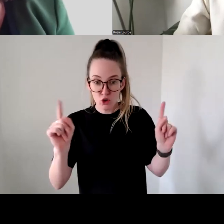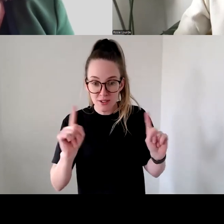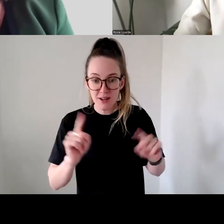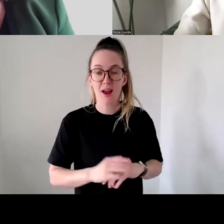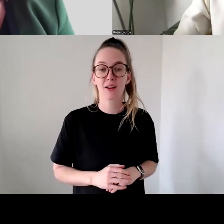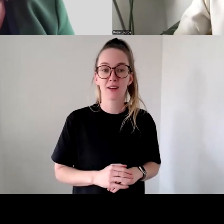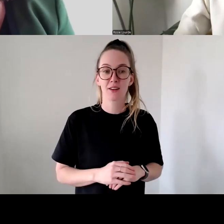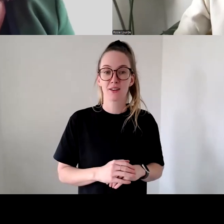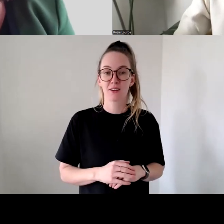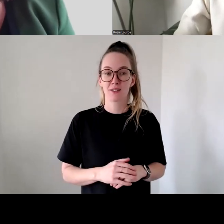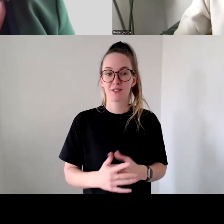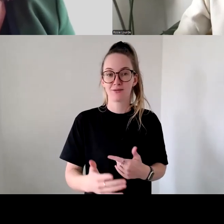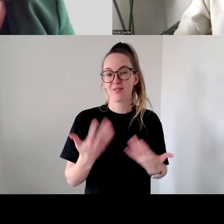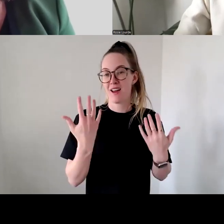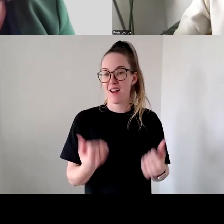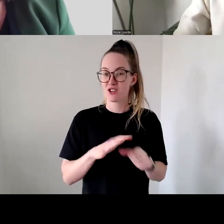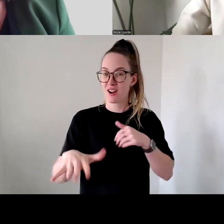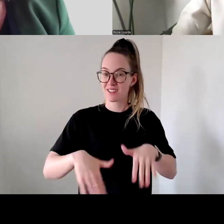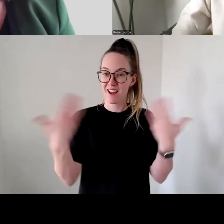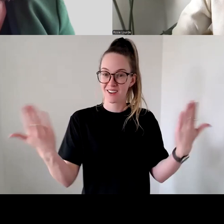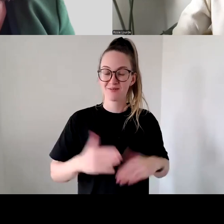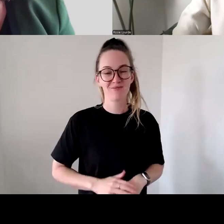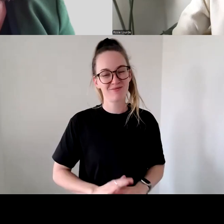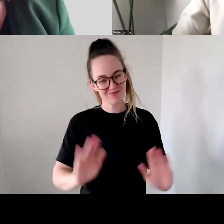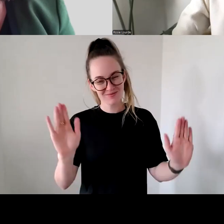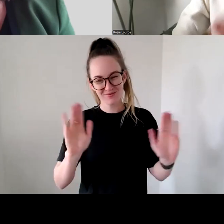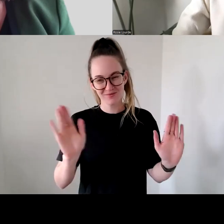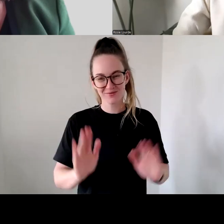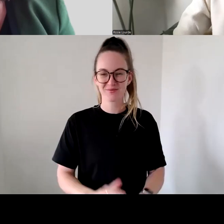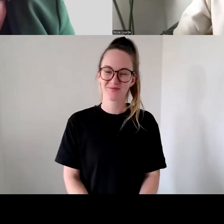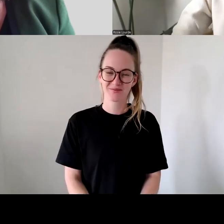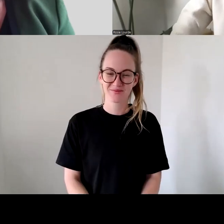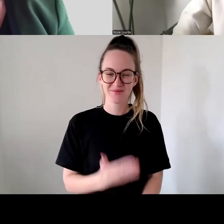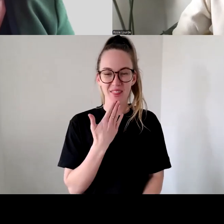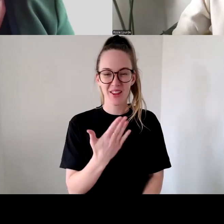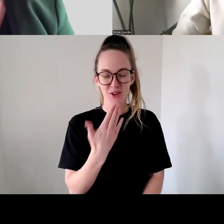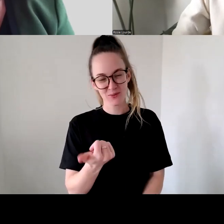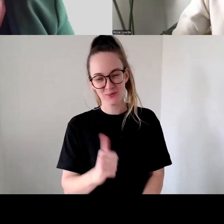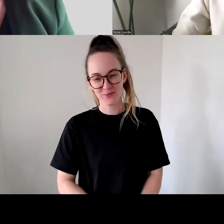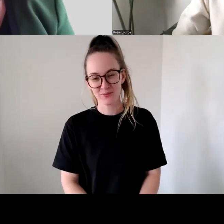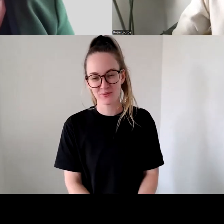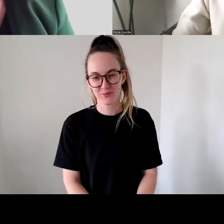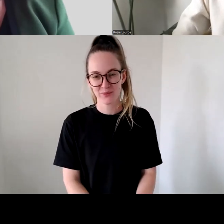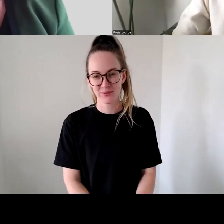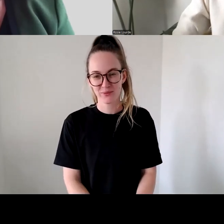I wish you a good day. >> Thank you, everybody.